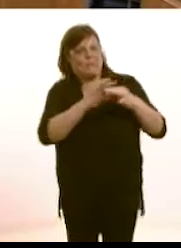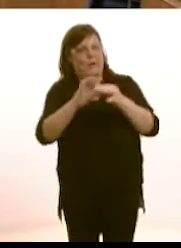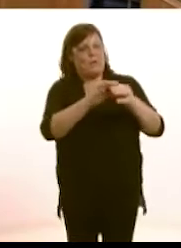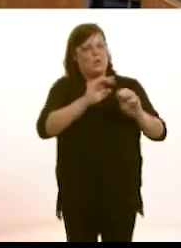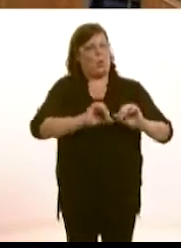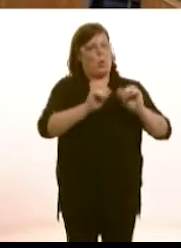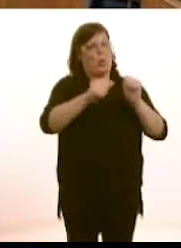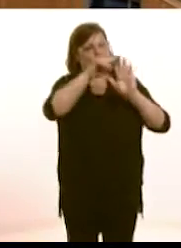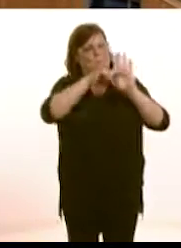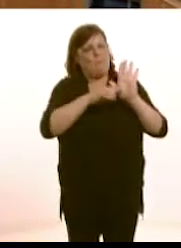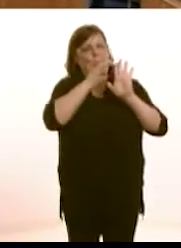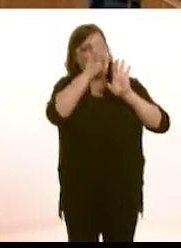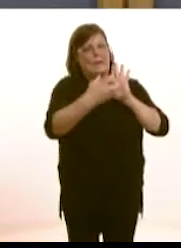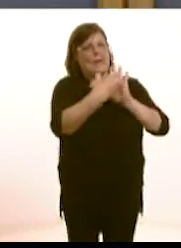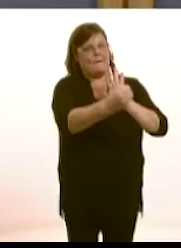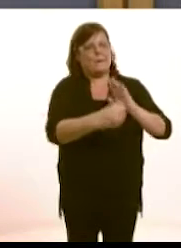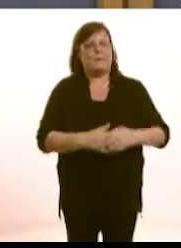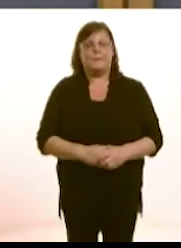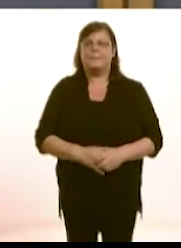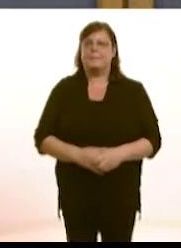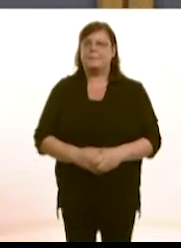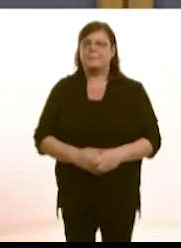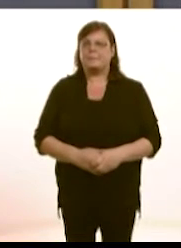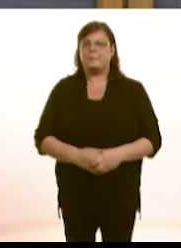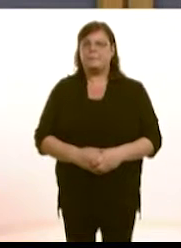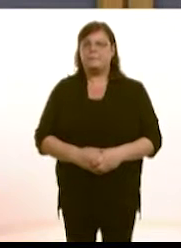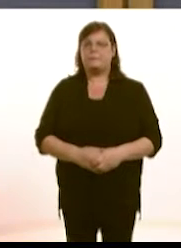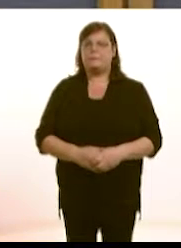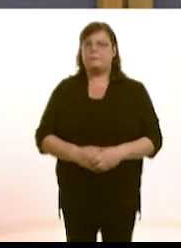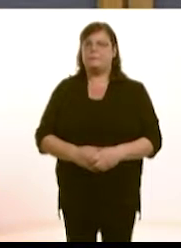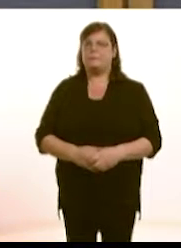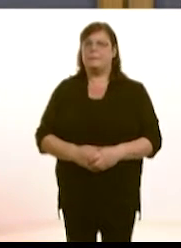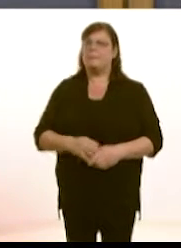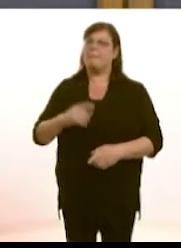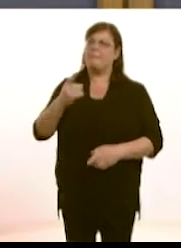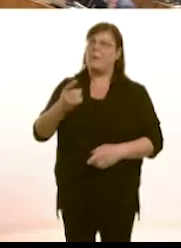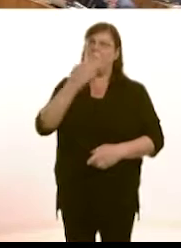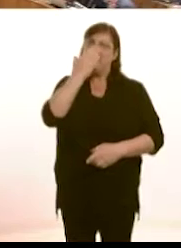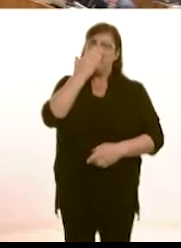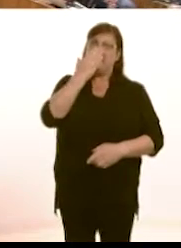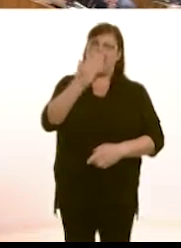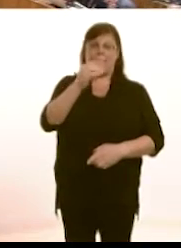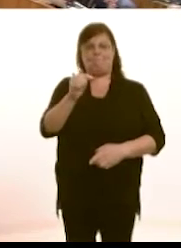Dai Lloyd: Weíre told by the city deal team that the situation is ëvery fluidí, and